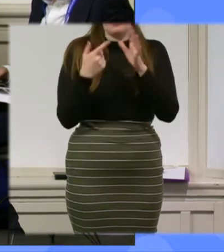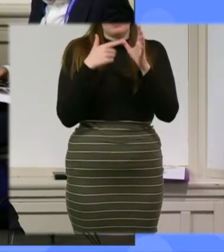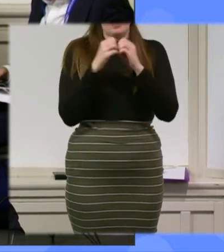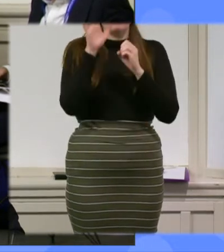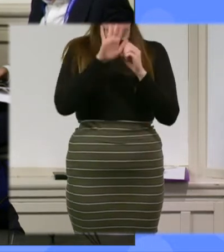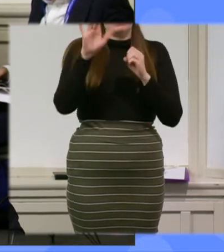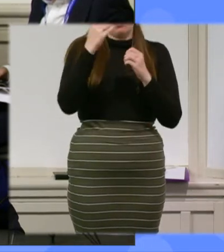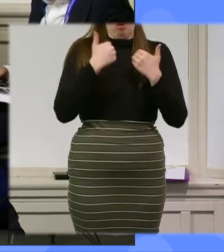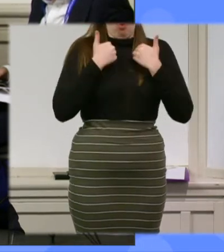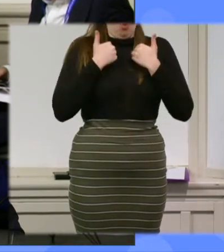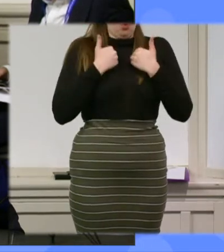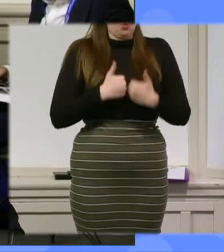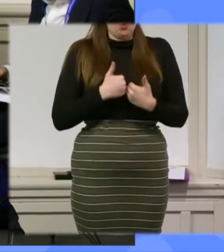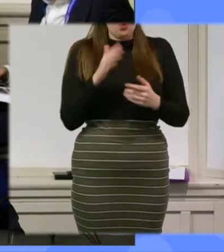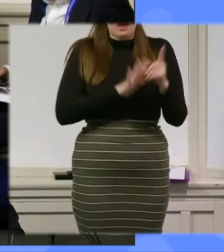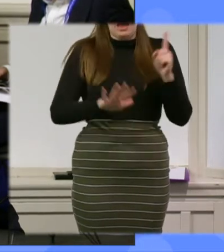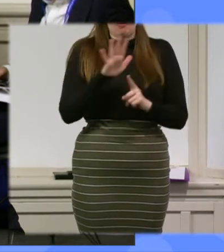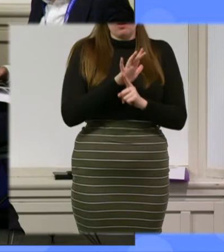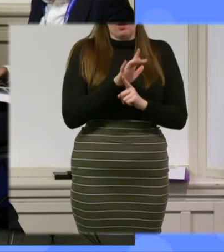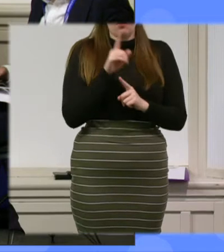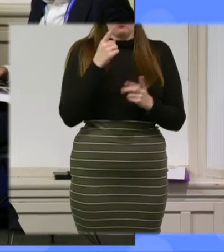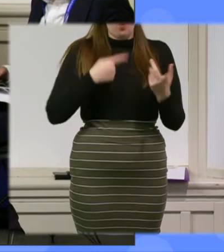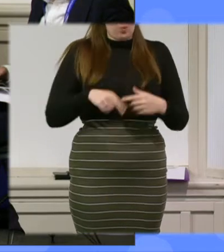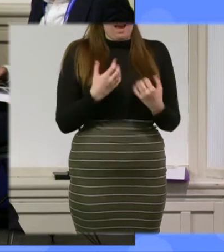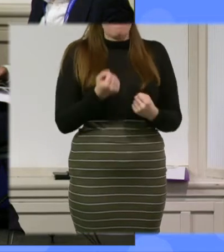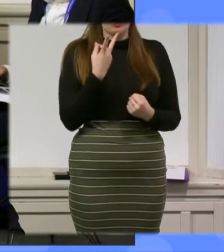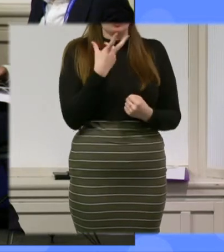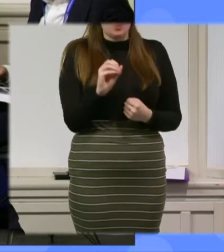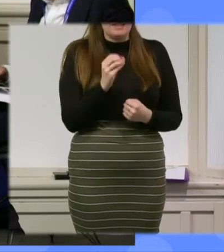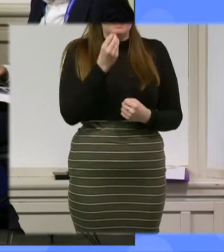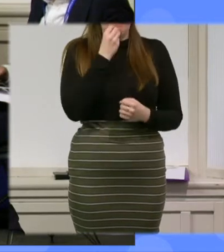richest areas in UK we have 20 food banks and majority air visit them by